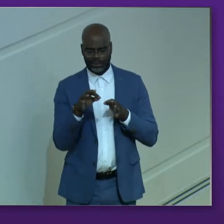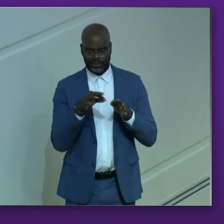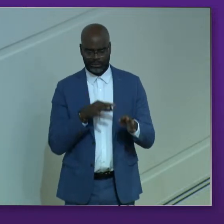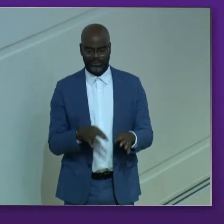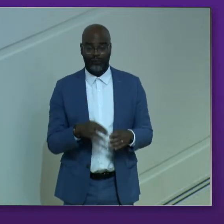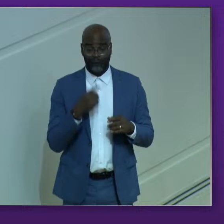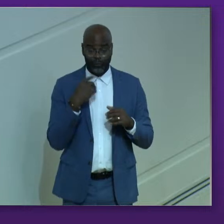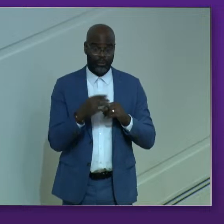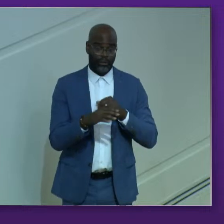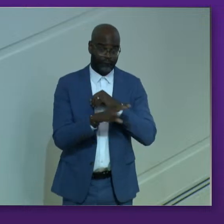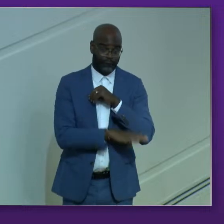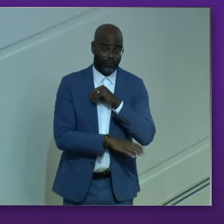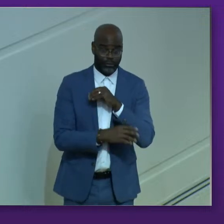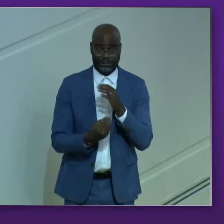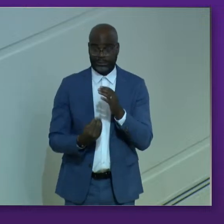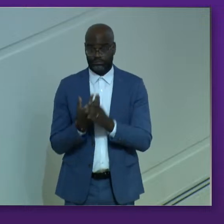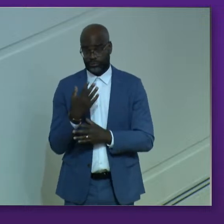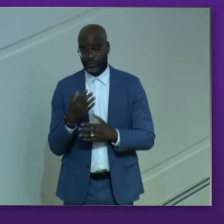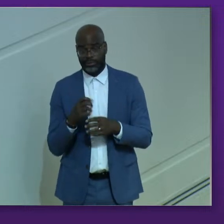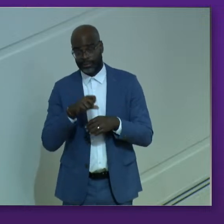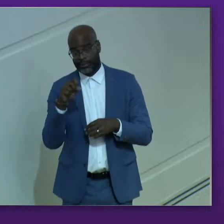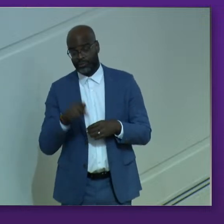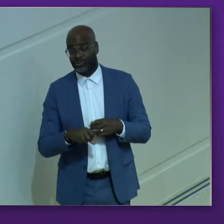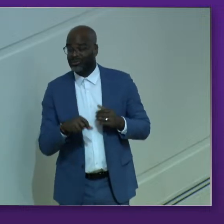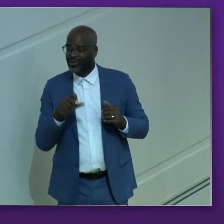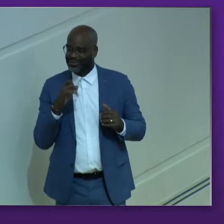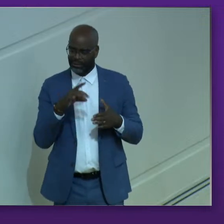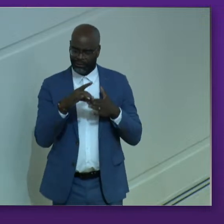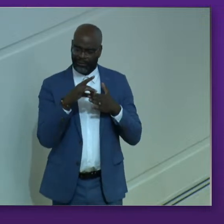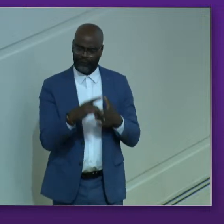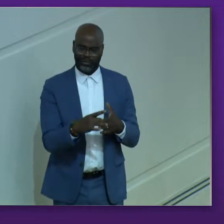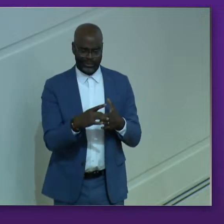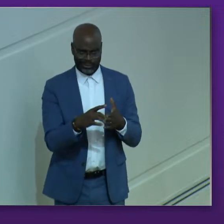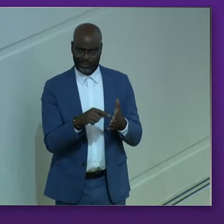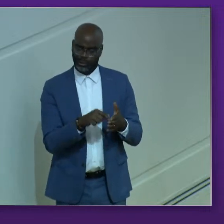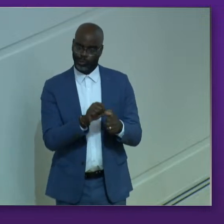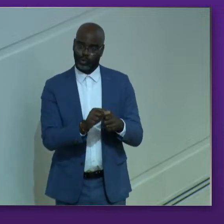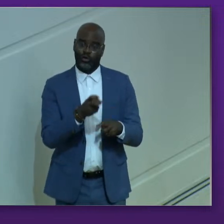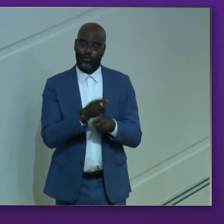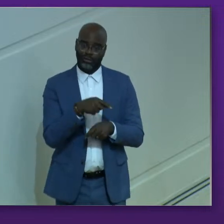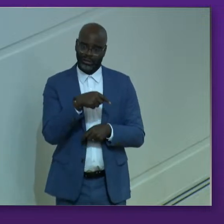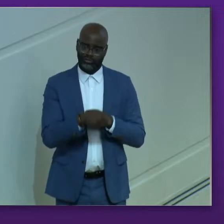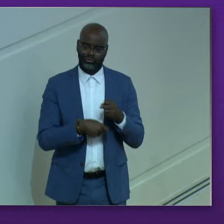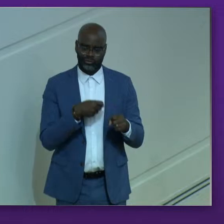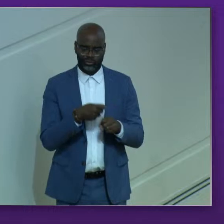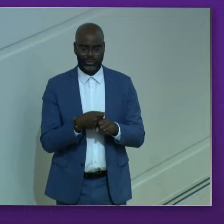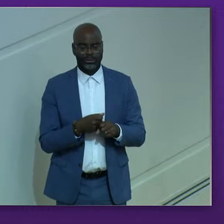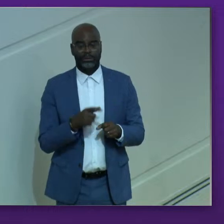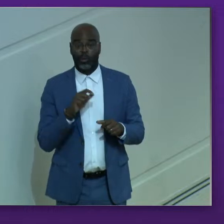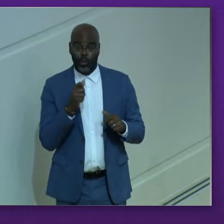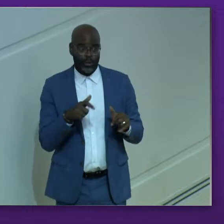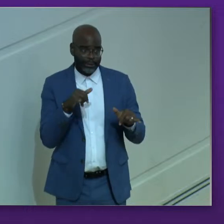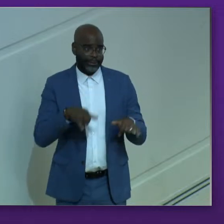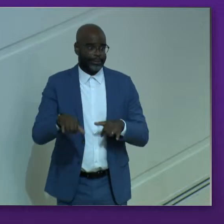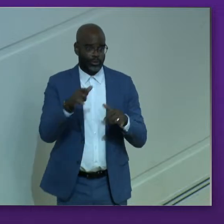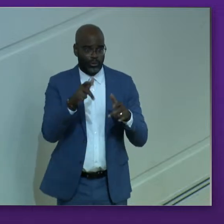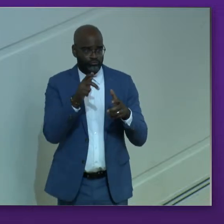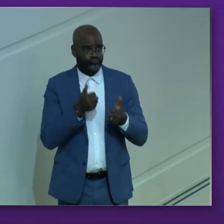THESE RECOMMENDATIONS ARE NOW IMPLEMENTED INTO THE AI GUIDELINES FOR FACULTY USE AND